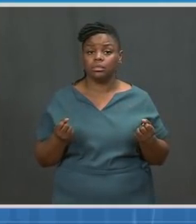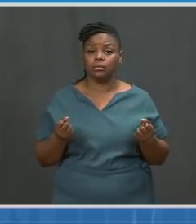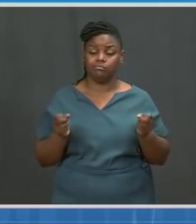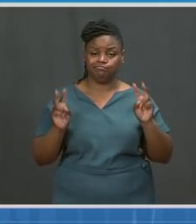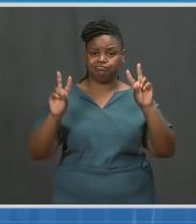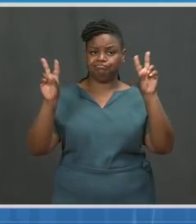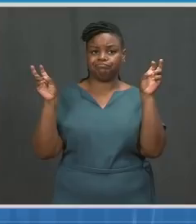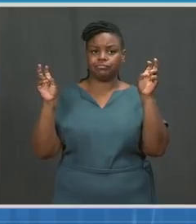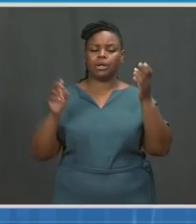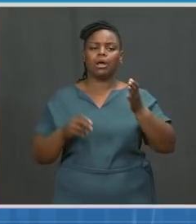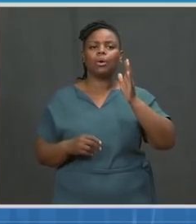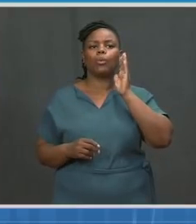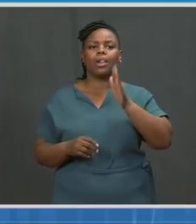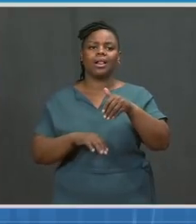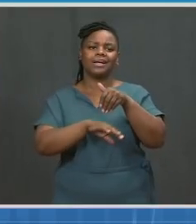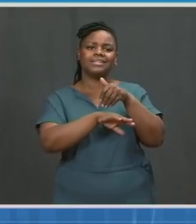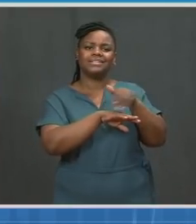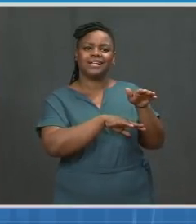to support the public health efforts there.